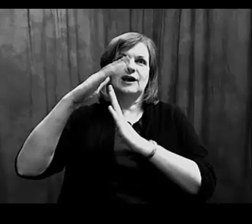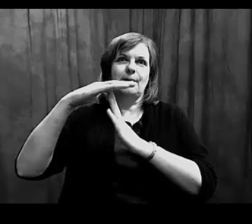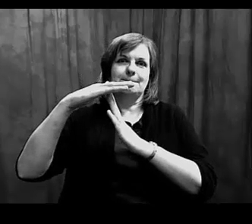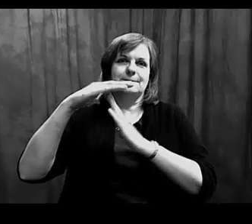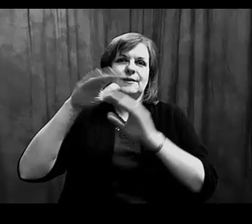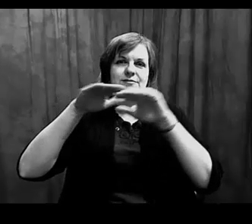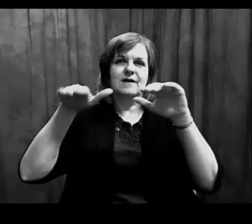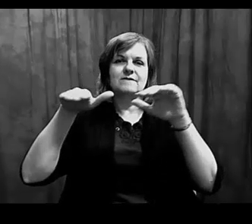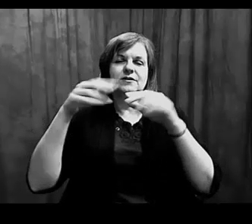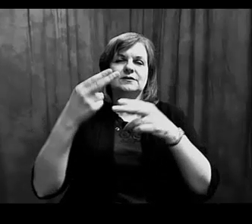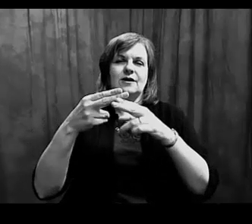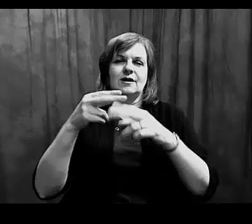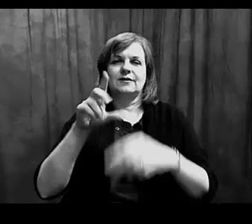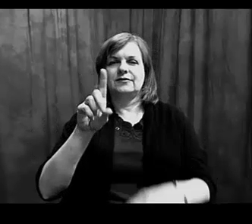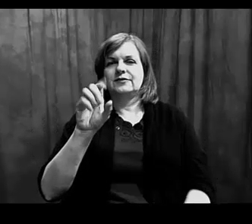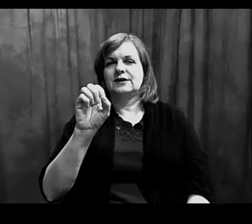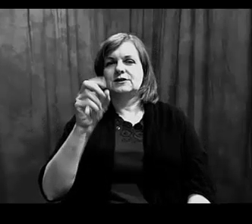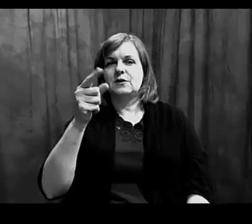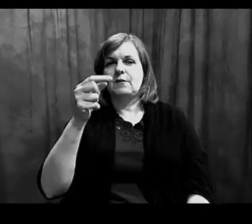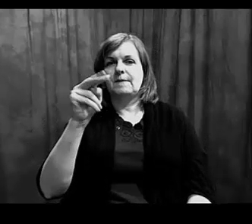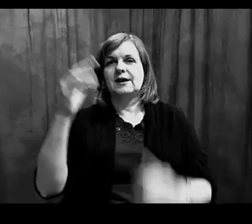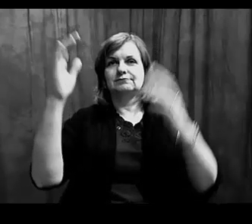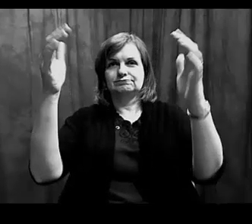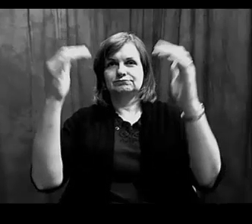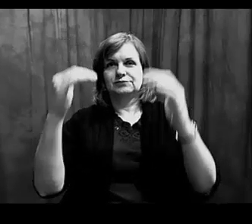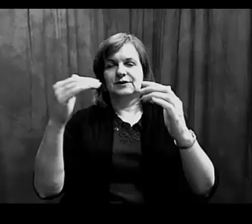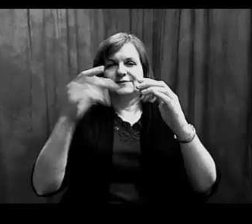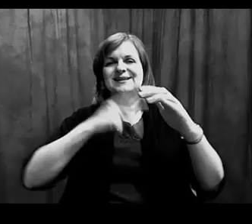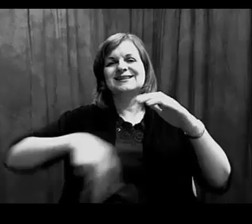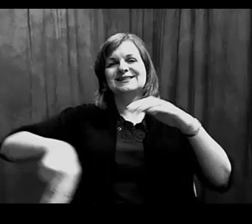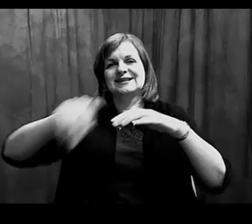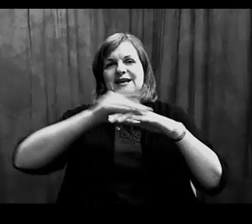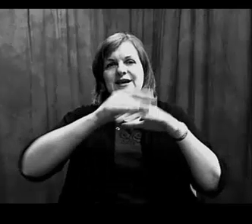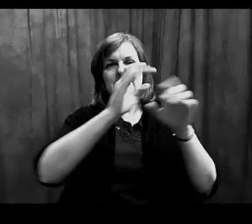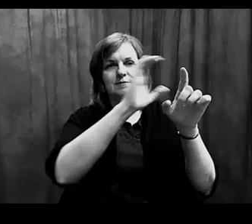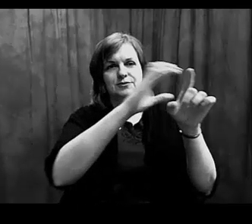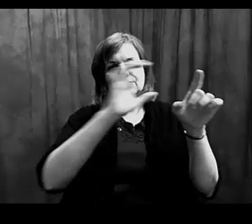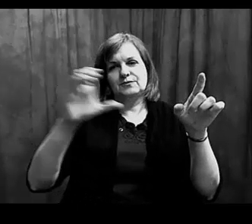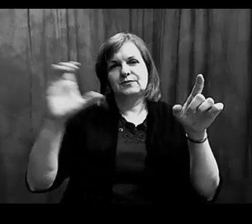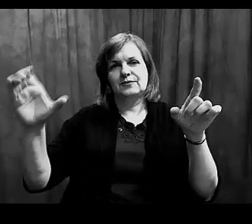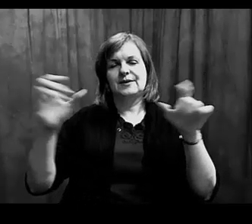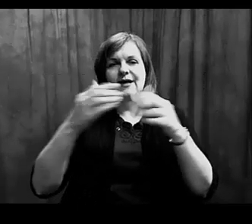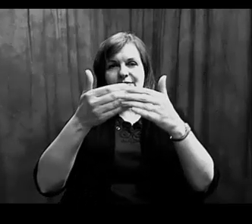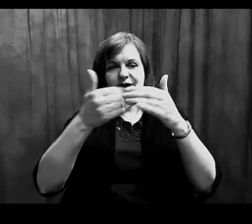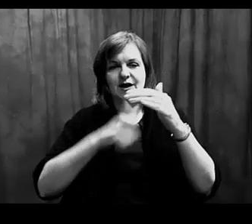a nucleus they have organelles -- we talked about them